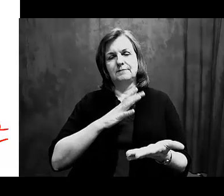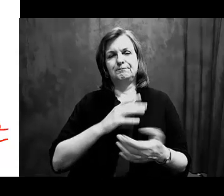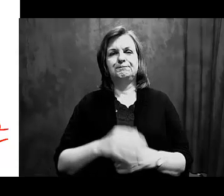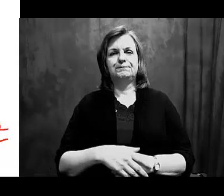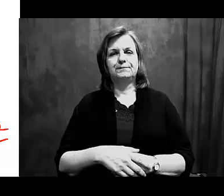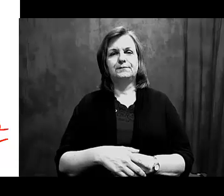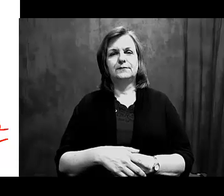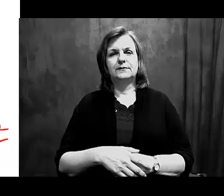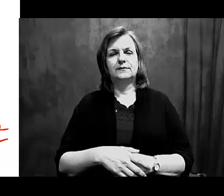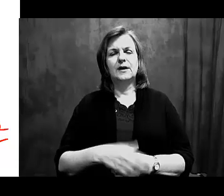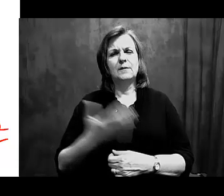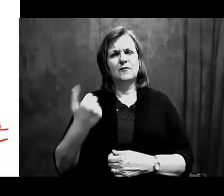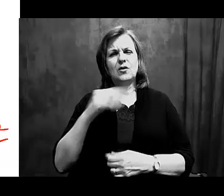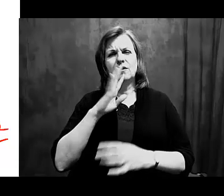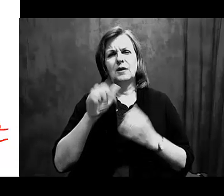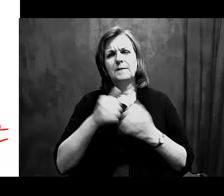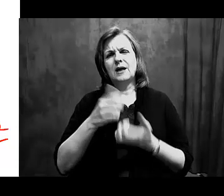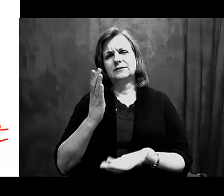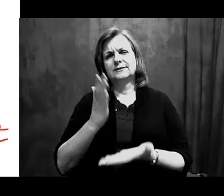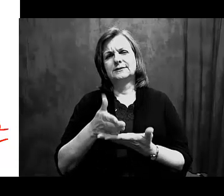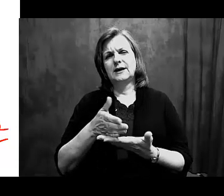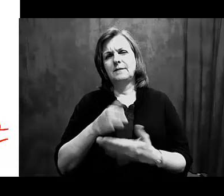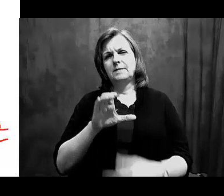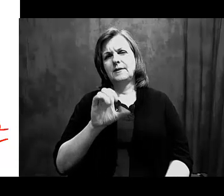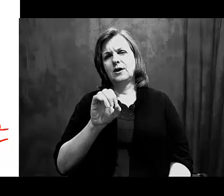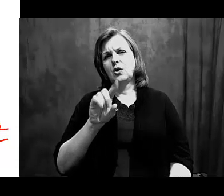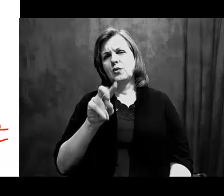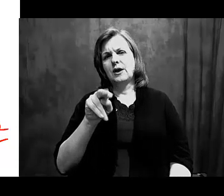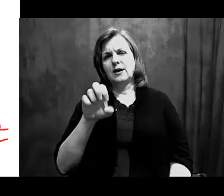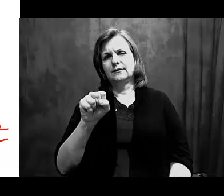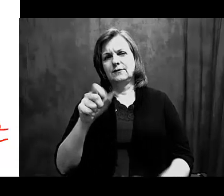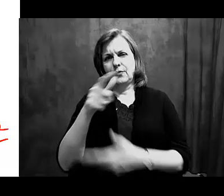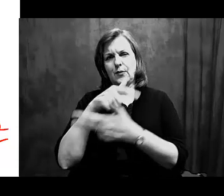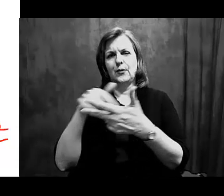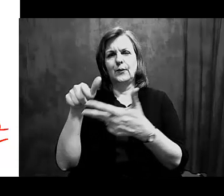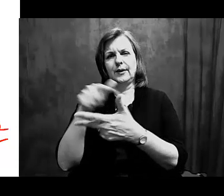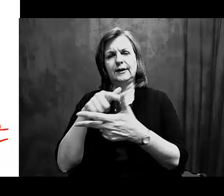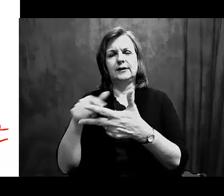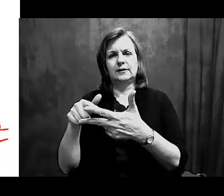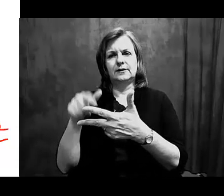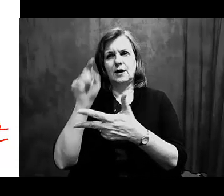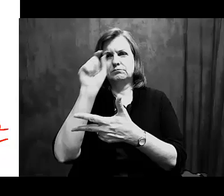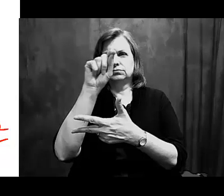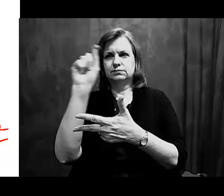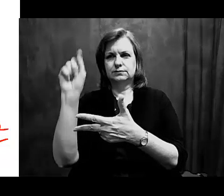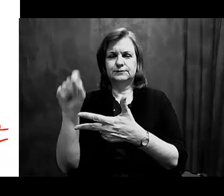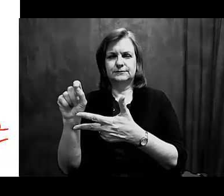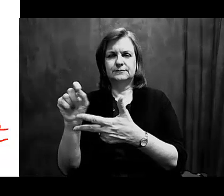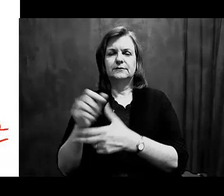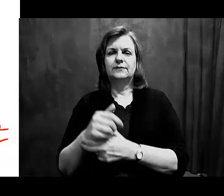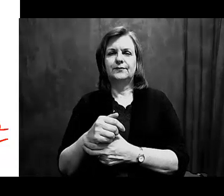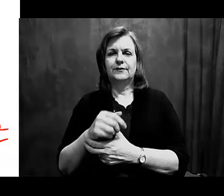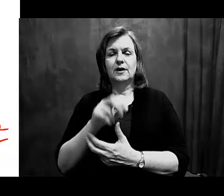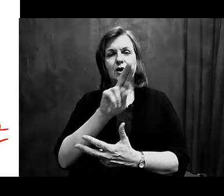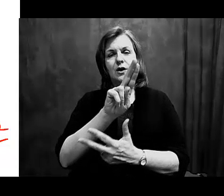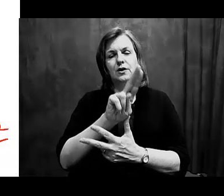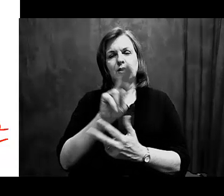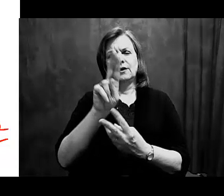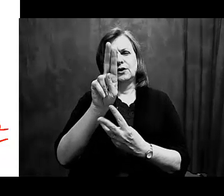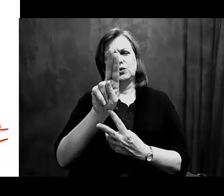now we mentioned stop codons here they are